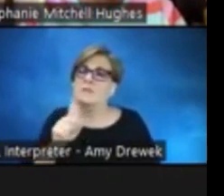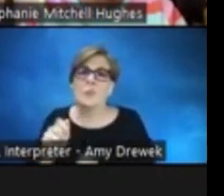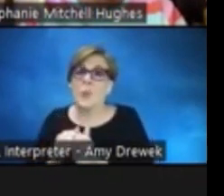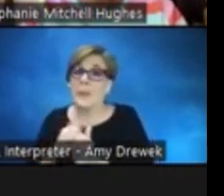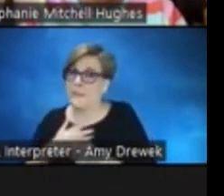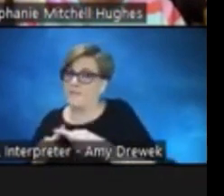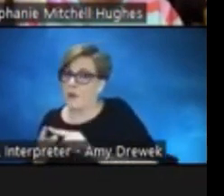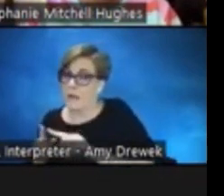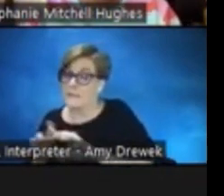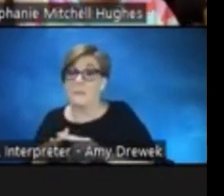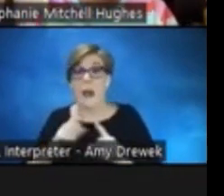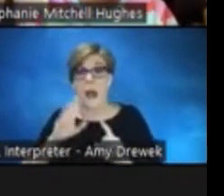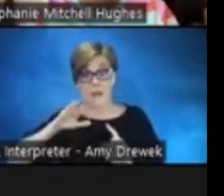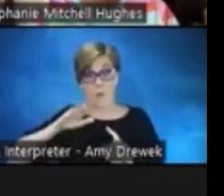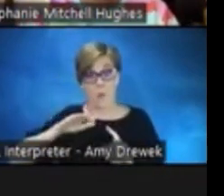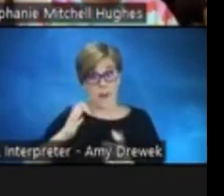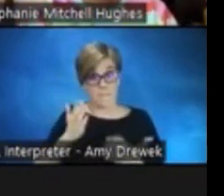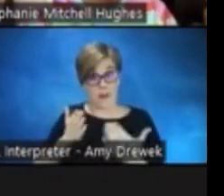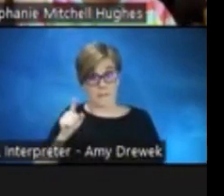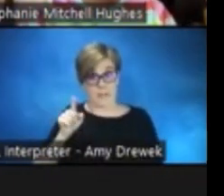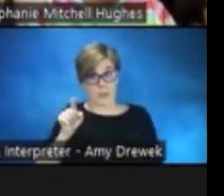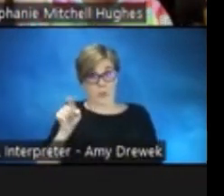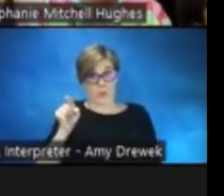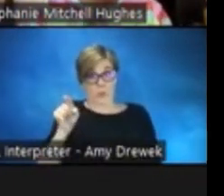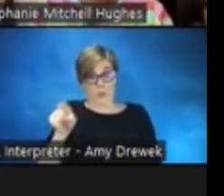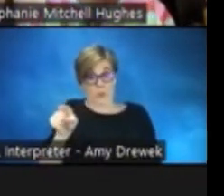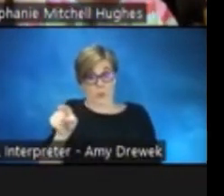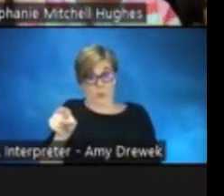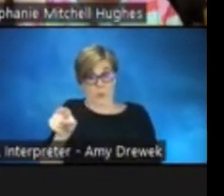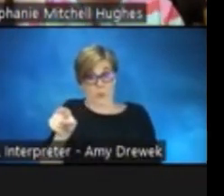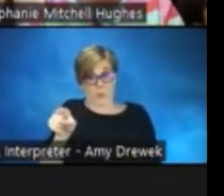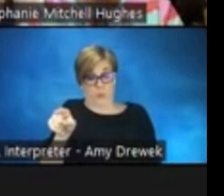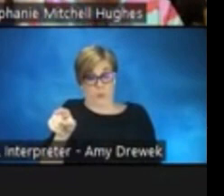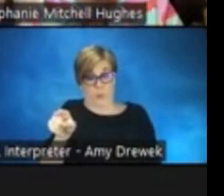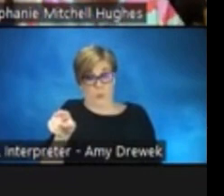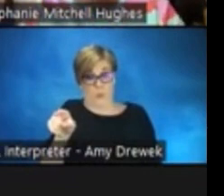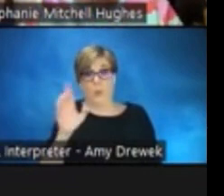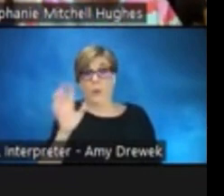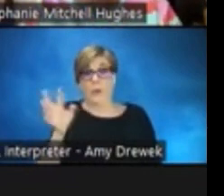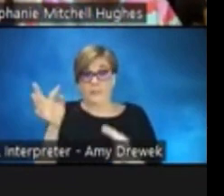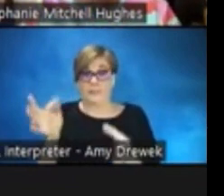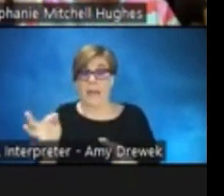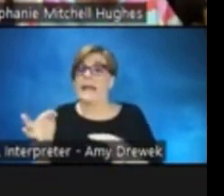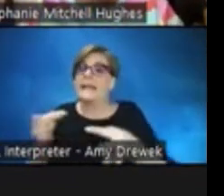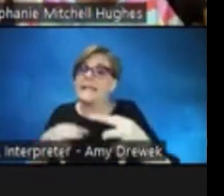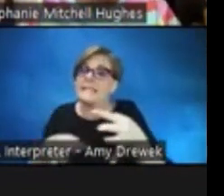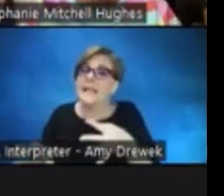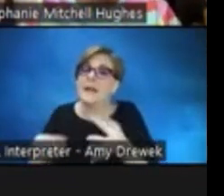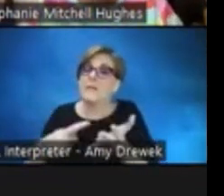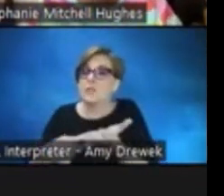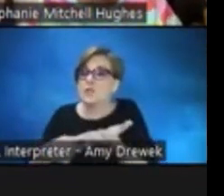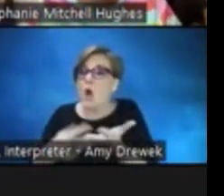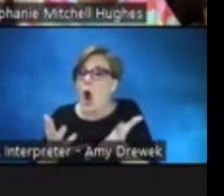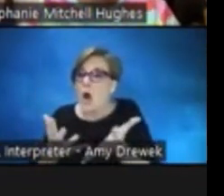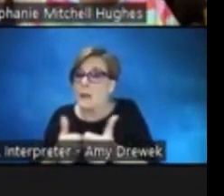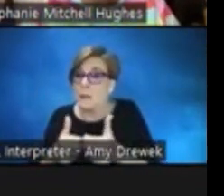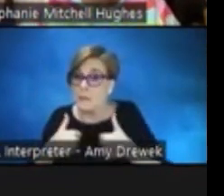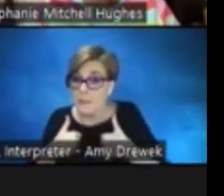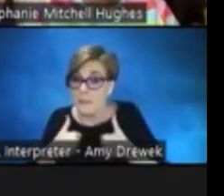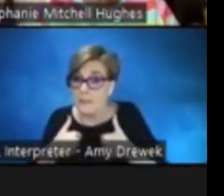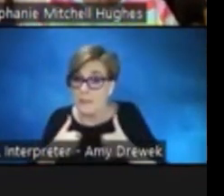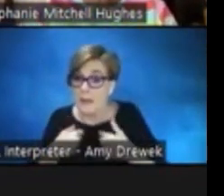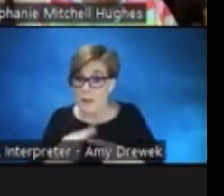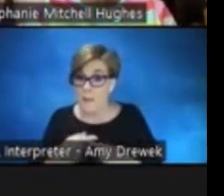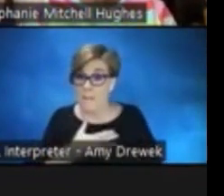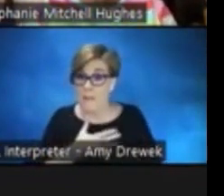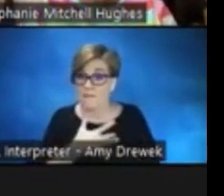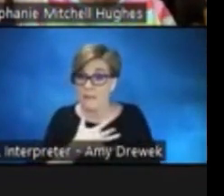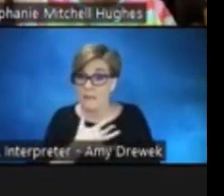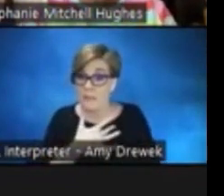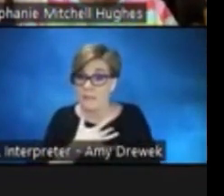YOU MAY DECIDE -- RATHER TALK TO ME -- YOU ARE GOING TO DECIDE TO